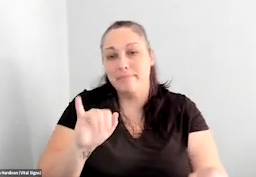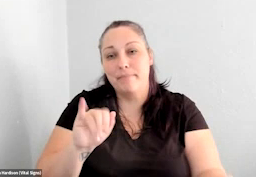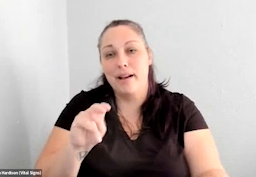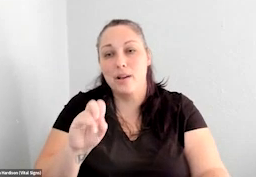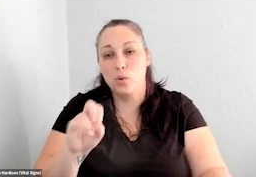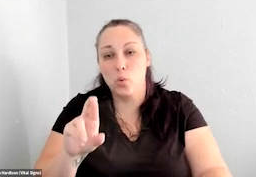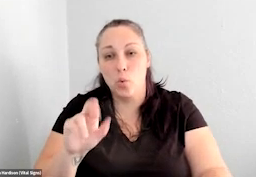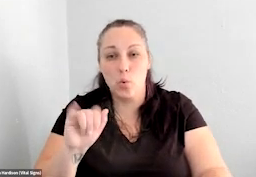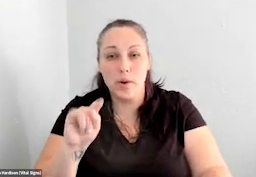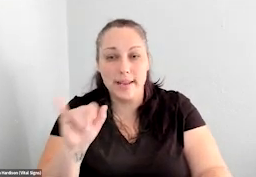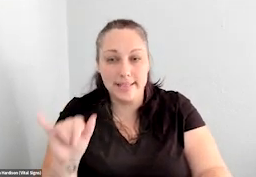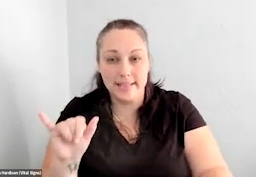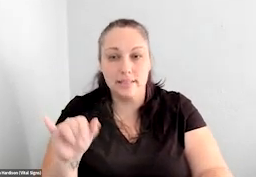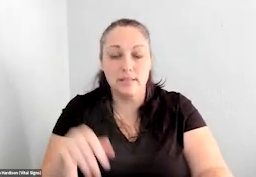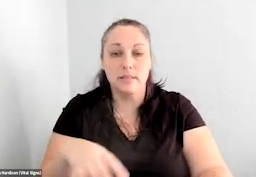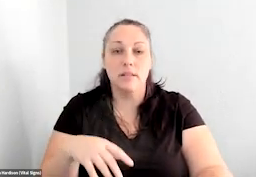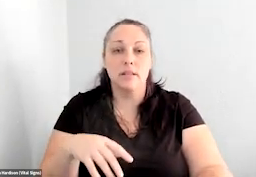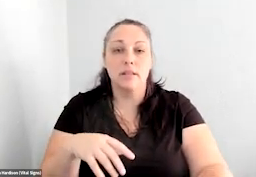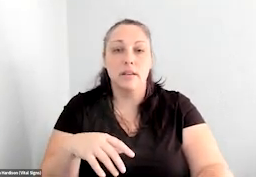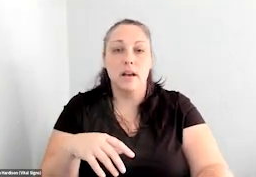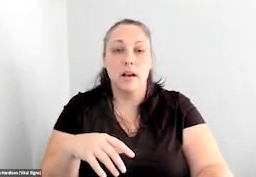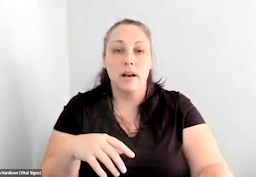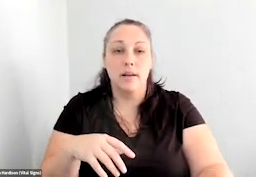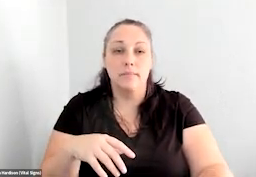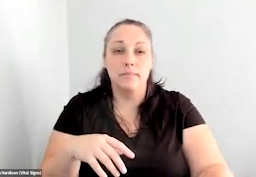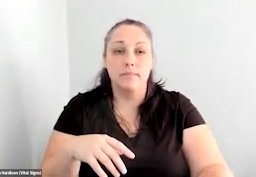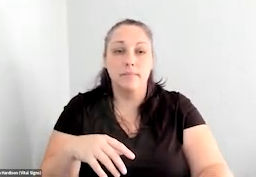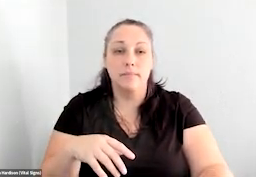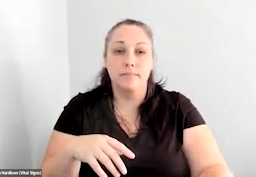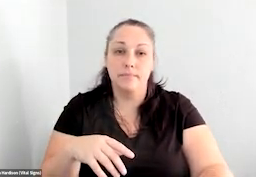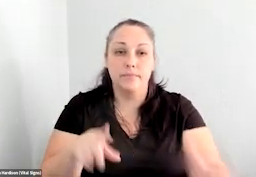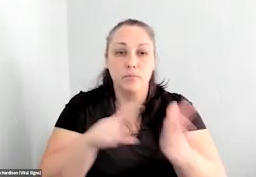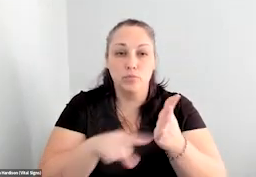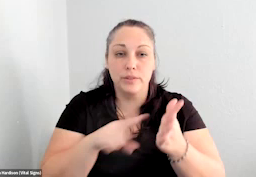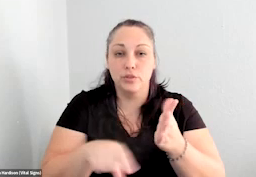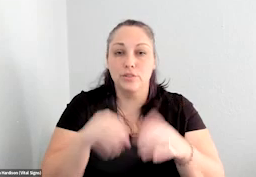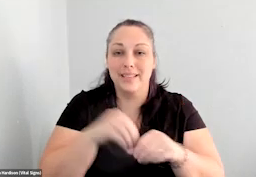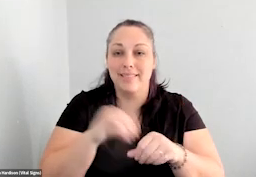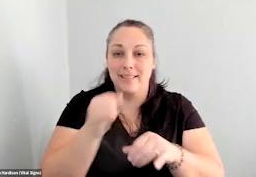while the HBCU-RISE awards support the development of research capabilities at HBCUs